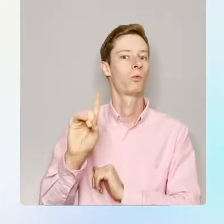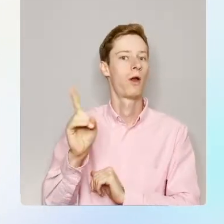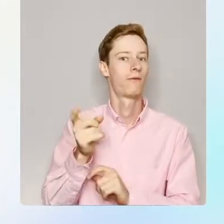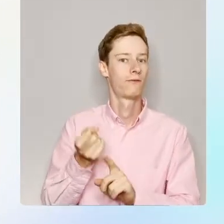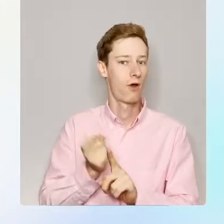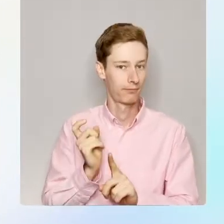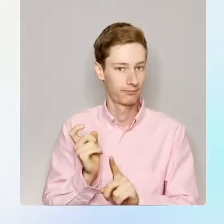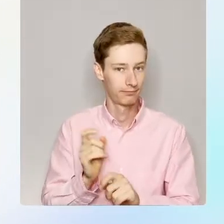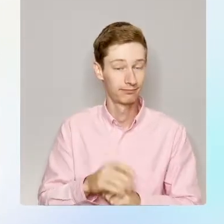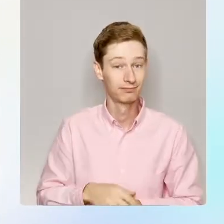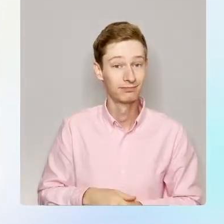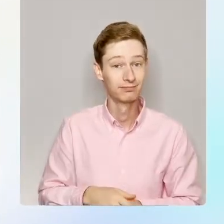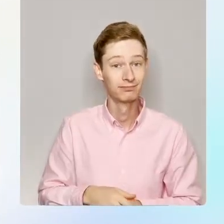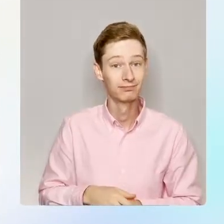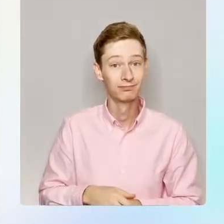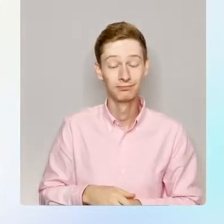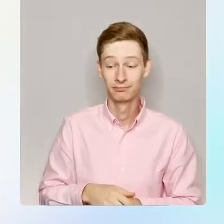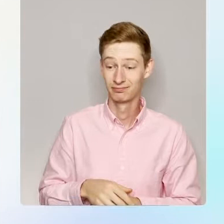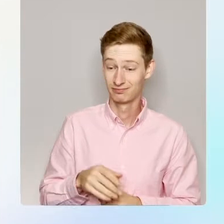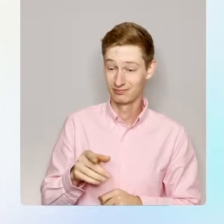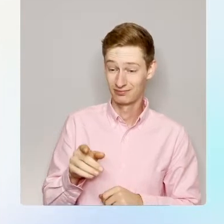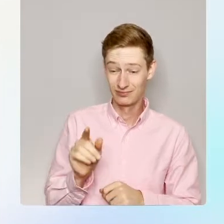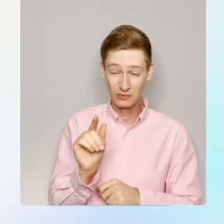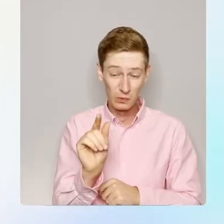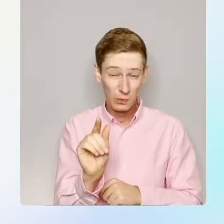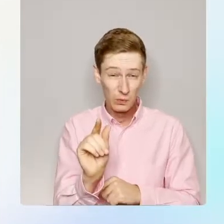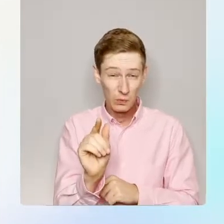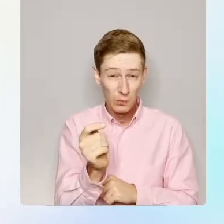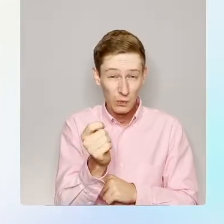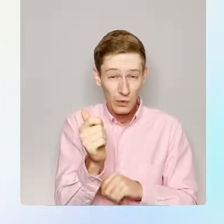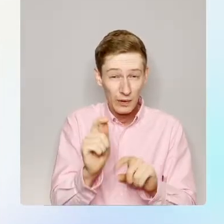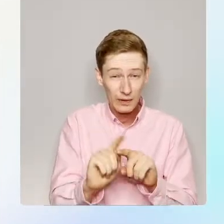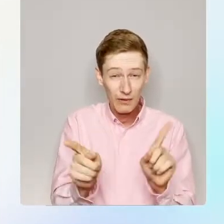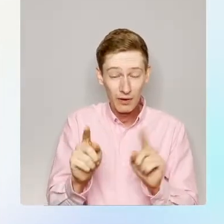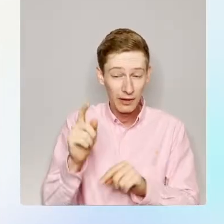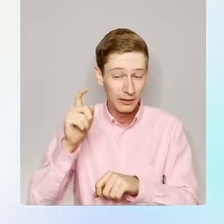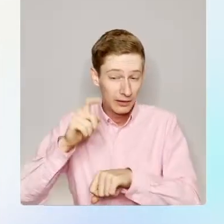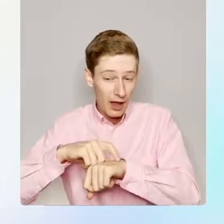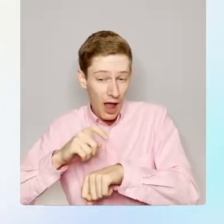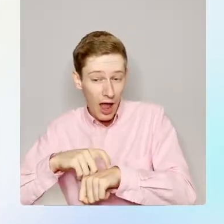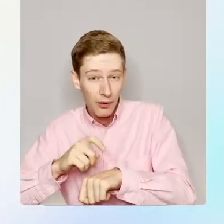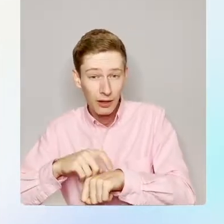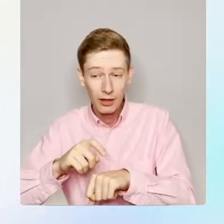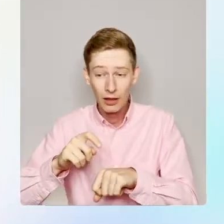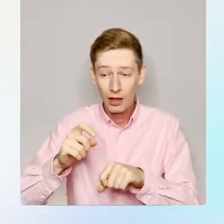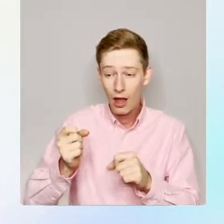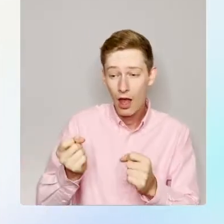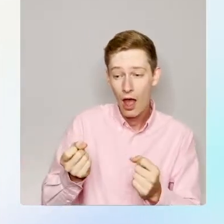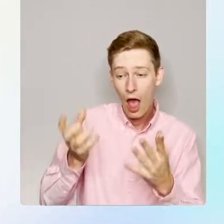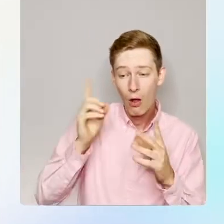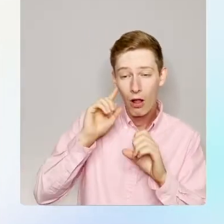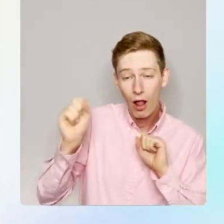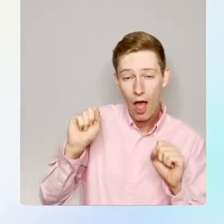On their own though, these subtle differences in timing and level don't provide quite enough information.